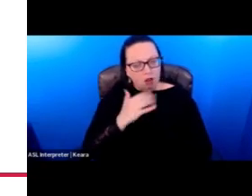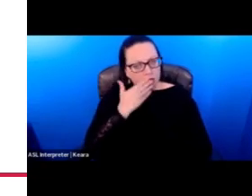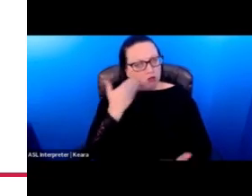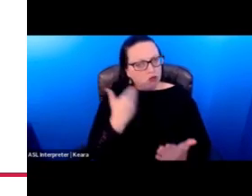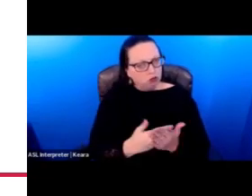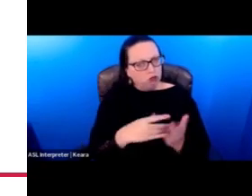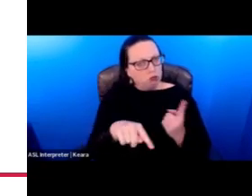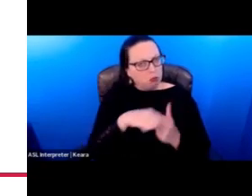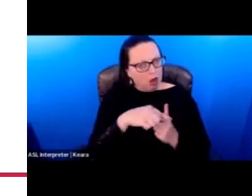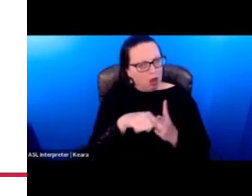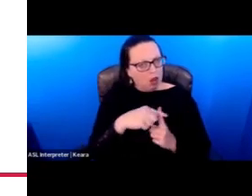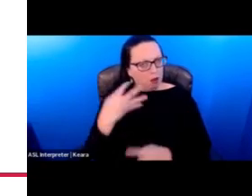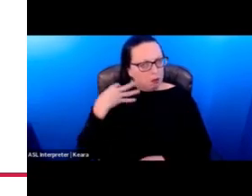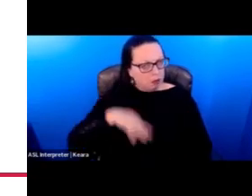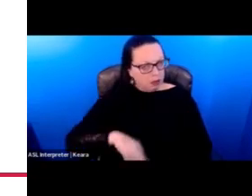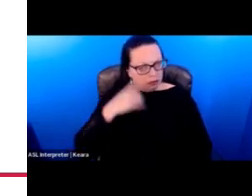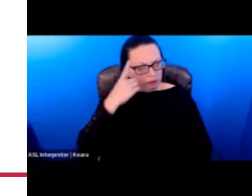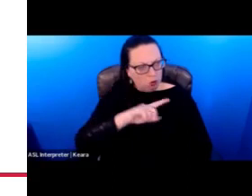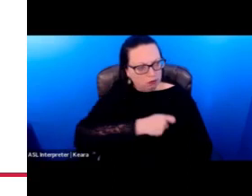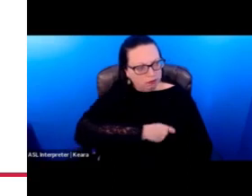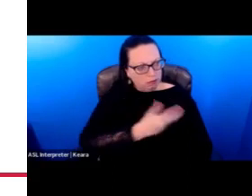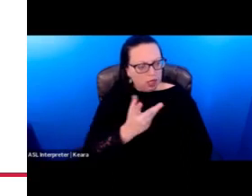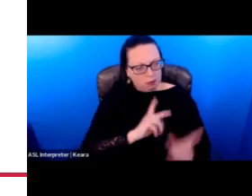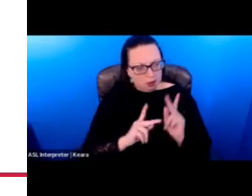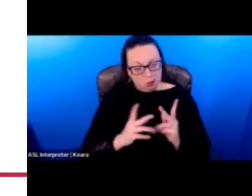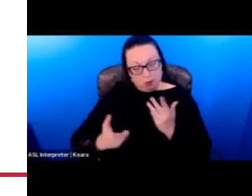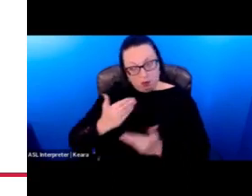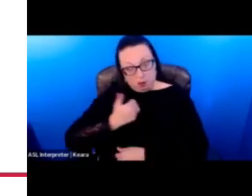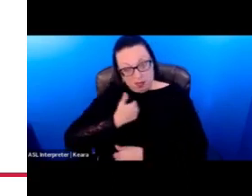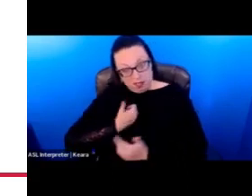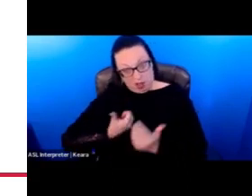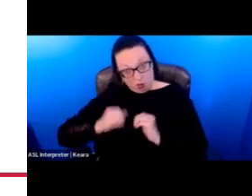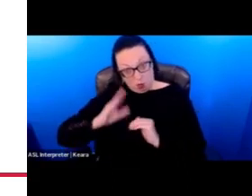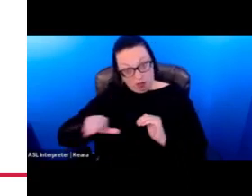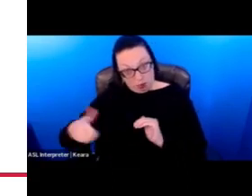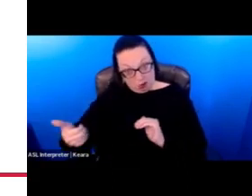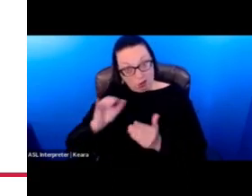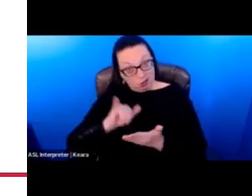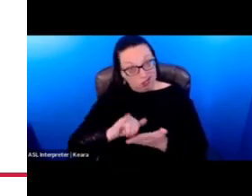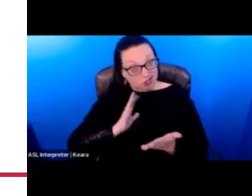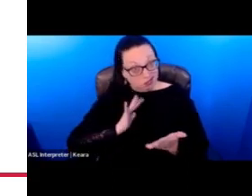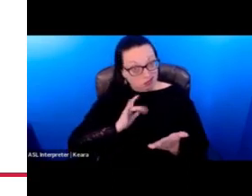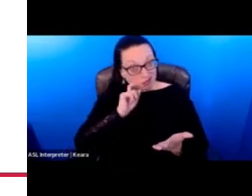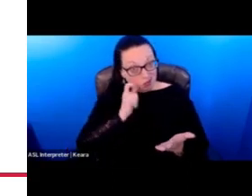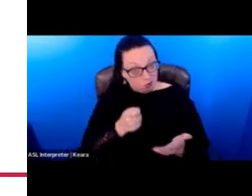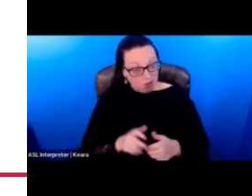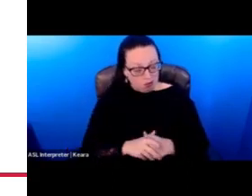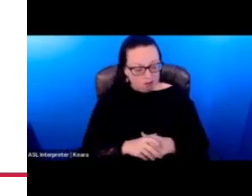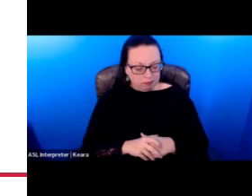people. Probably more than anybody else, which has been really cool. I can also tell you that there have been some